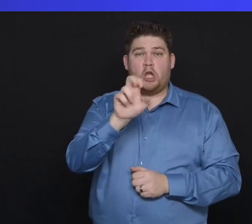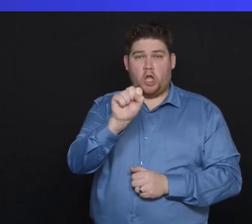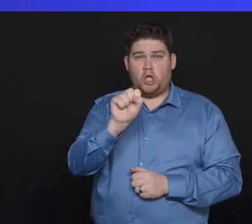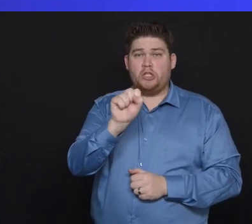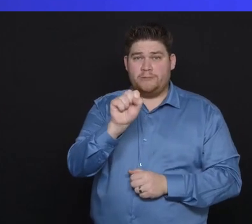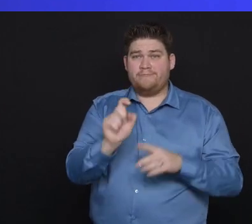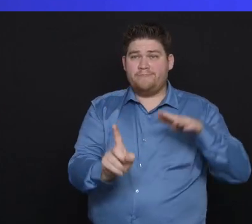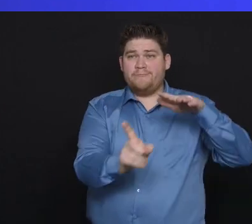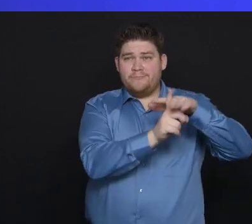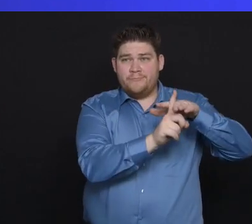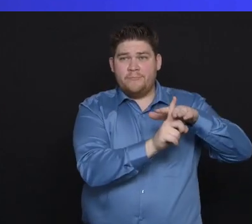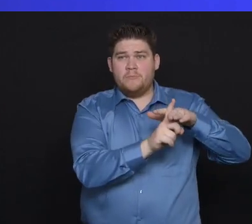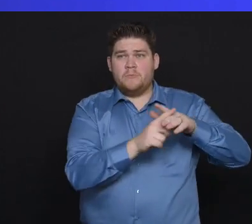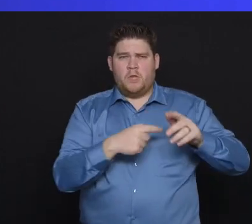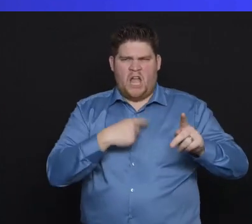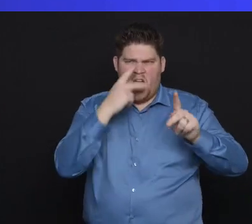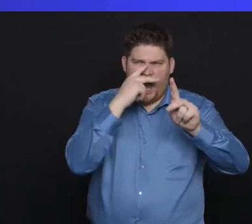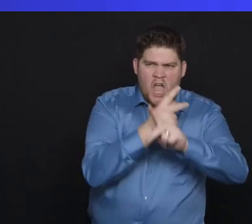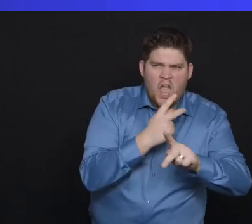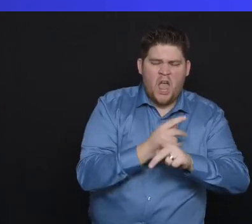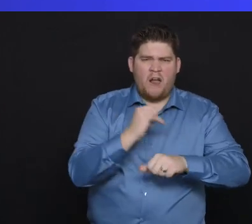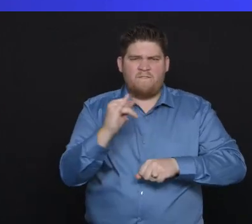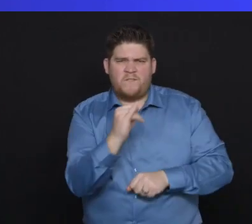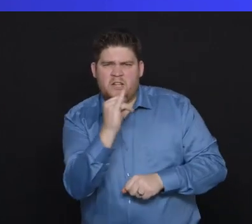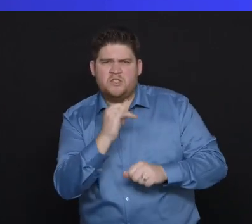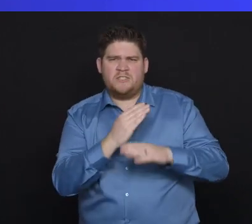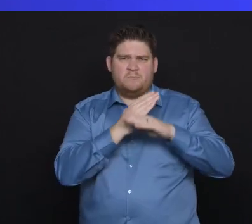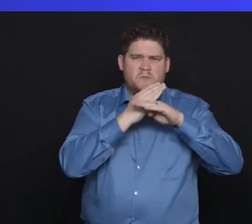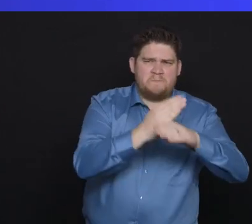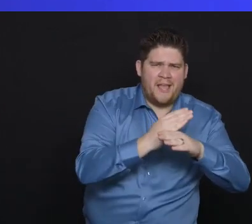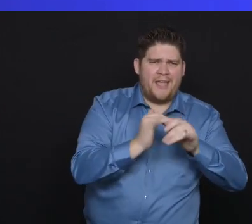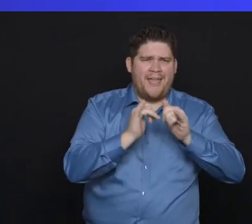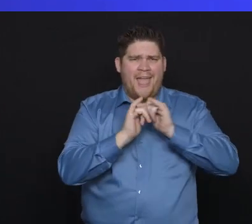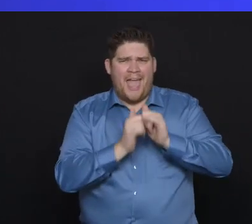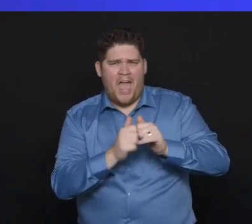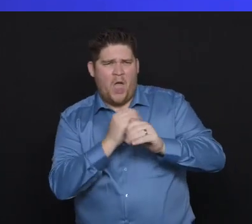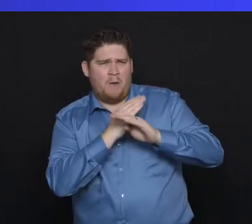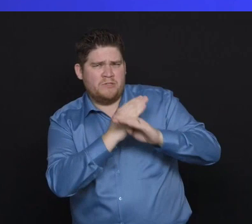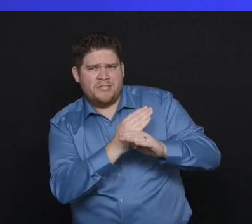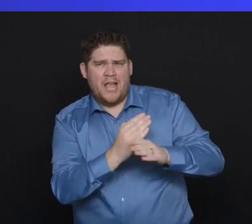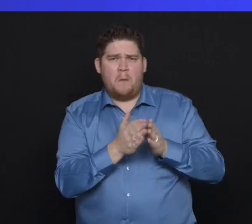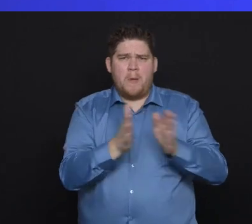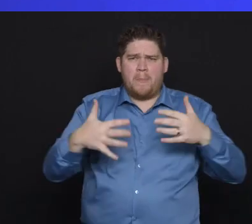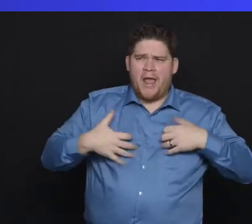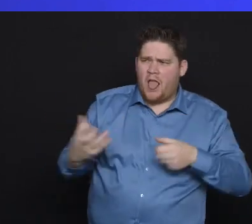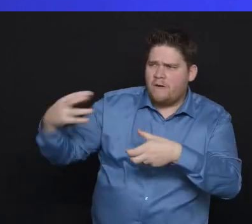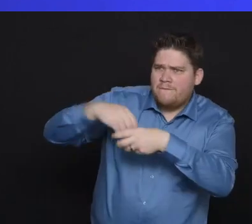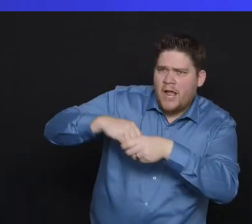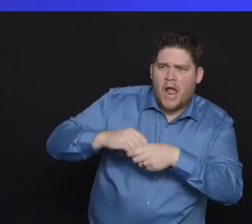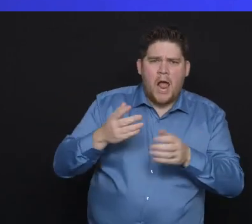prevention and control in hospitals, public health, that those safety nets in our health care system. But we